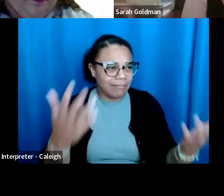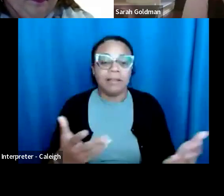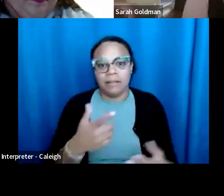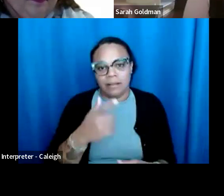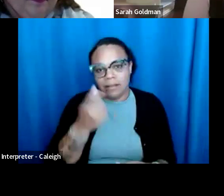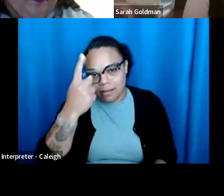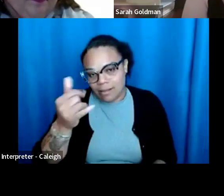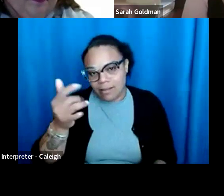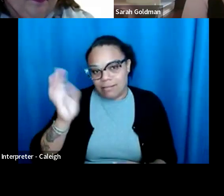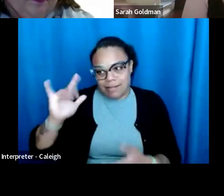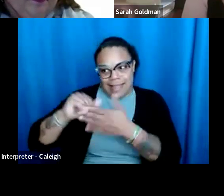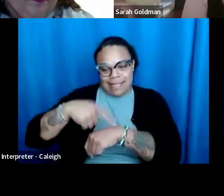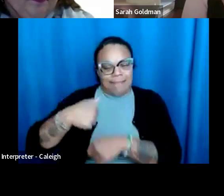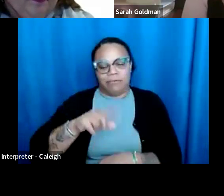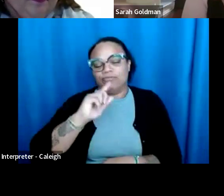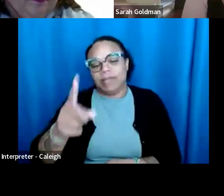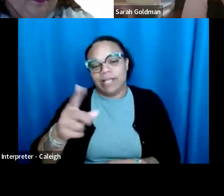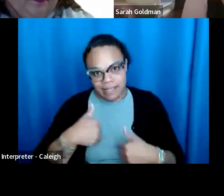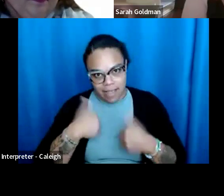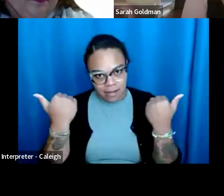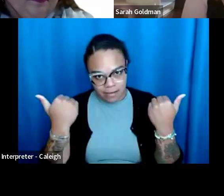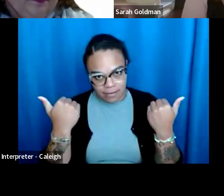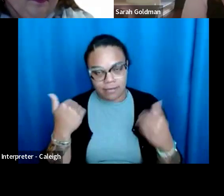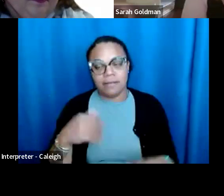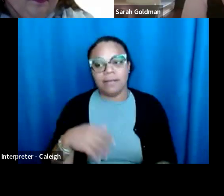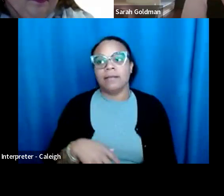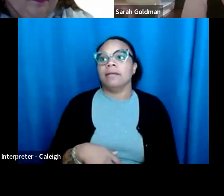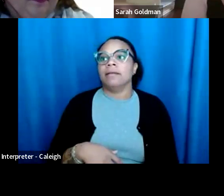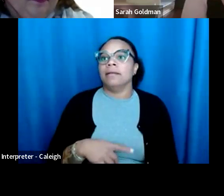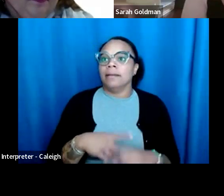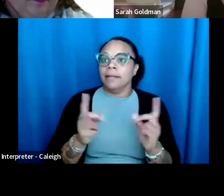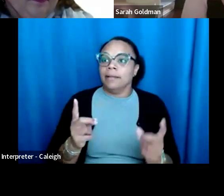but kind of made me feel